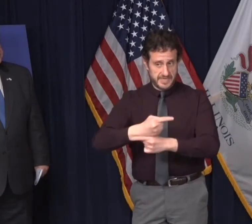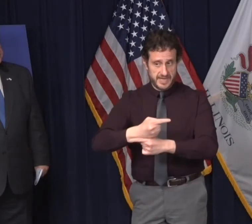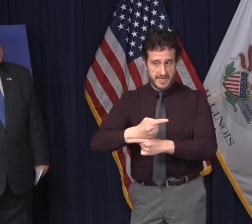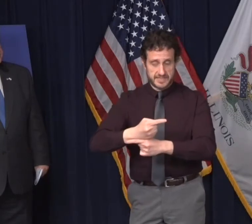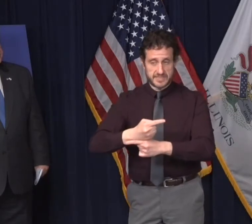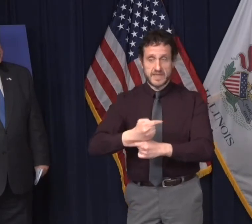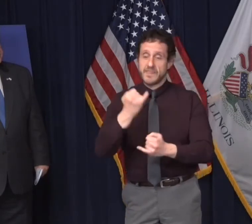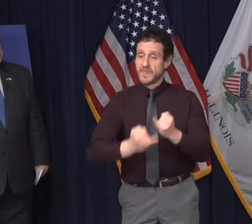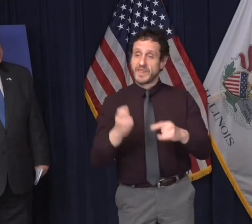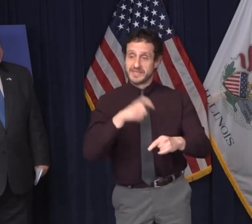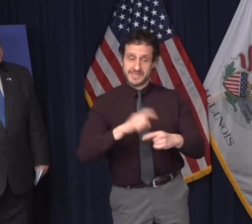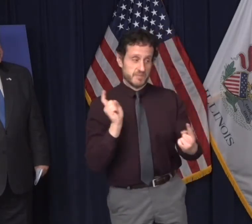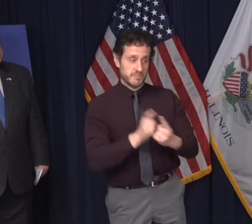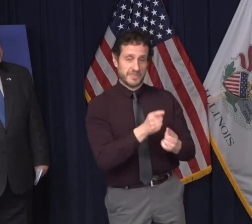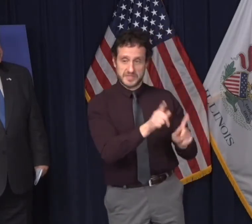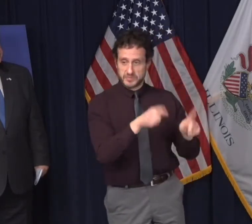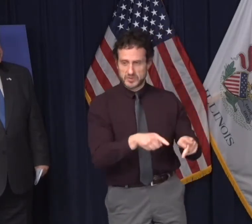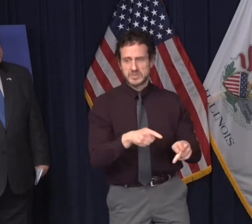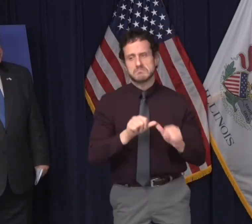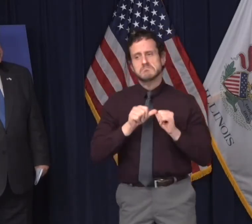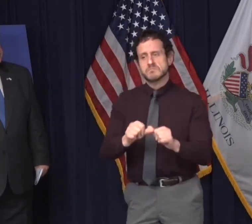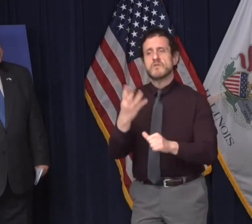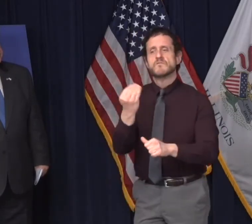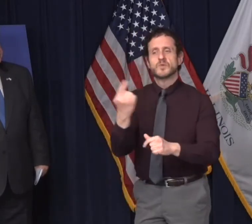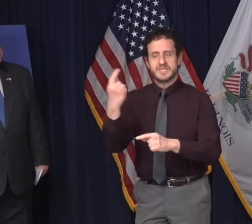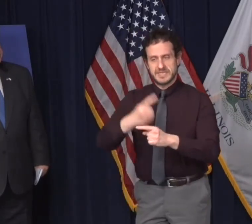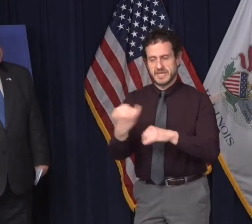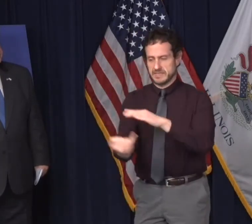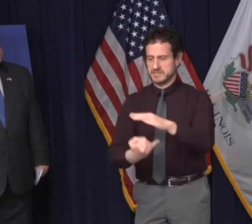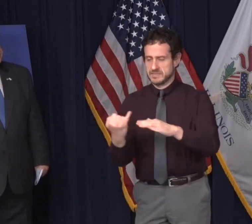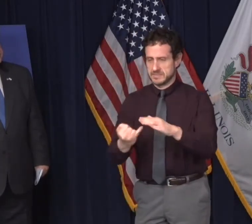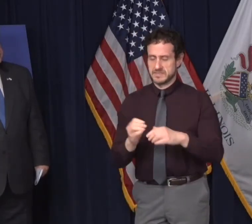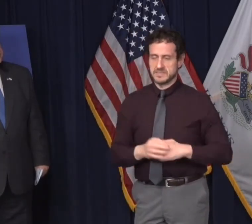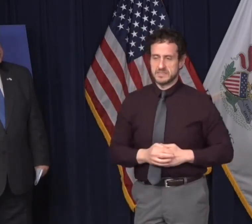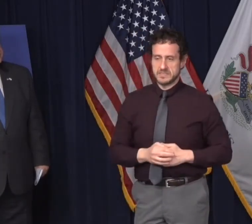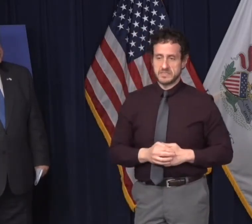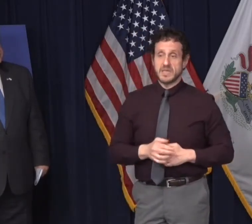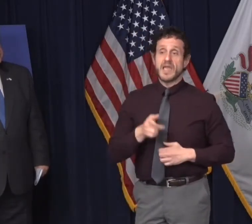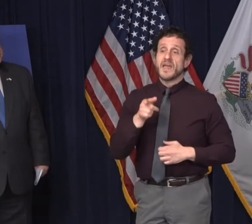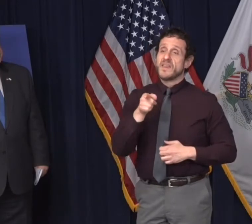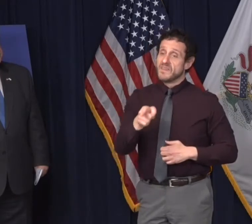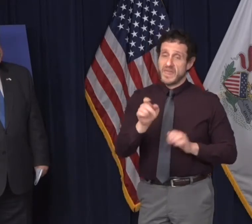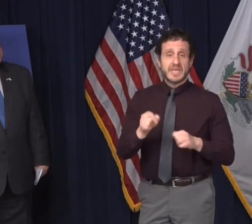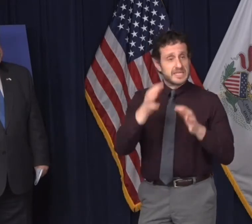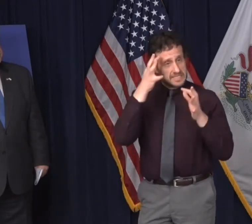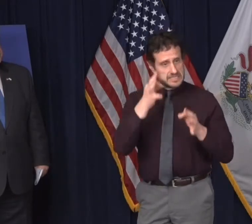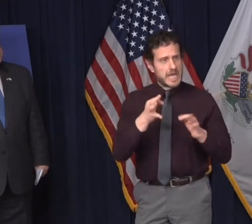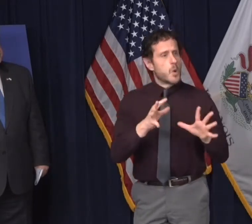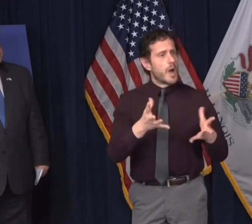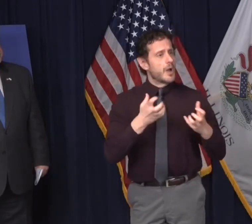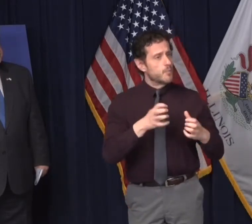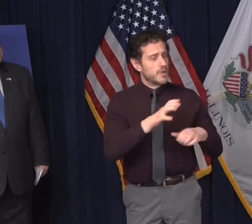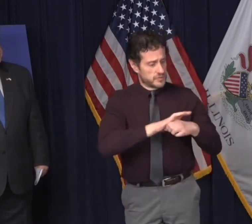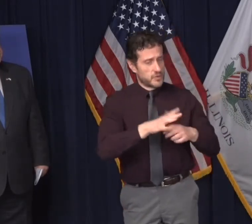CONTACTS ARE QUARANTINED FOR 14 DAYS FROM THE DATE OF LAST EXPOSURE. CONTACTS CAN CHOOSE TO BE ACTIVELY SYMPTOM MONITORED BY